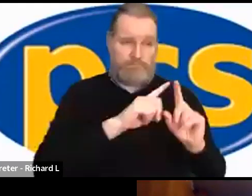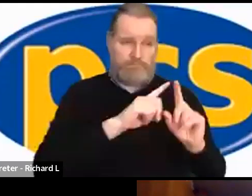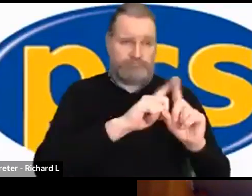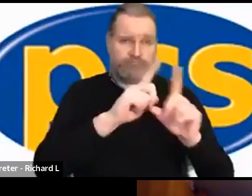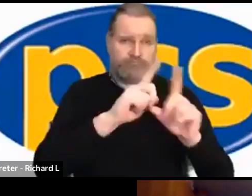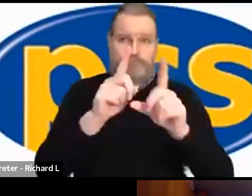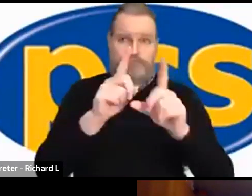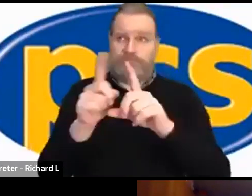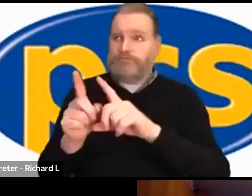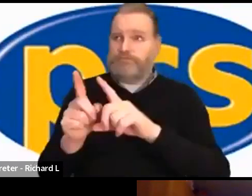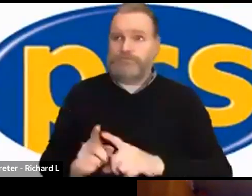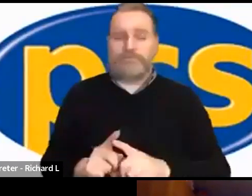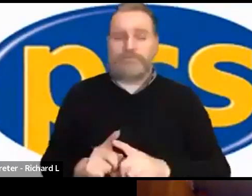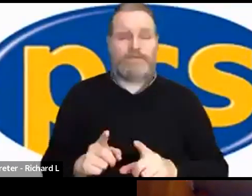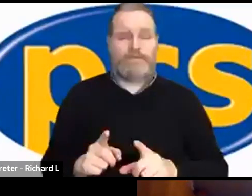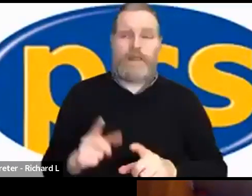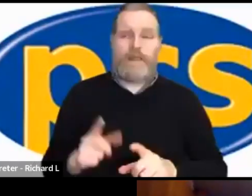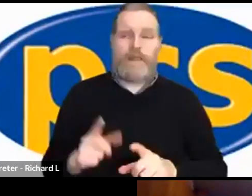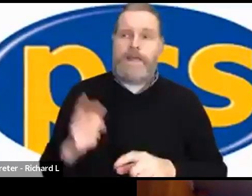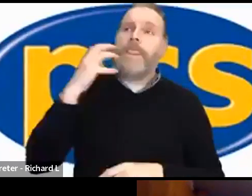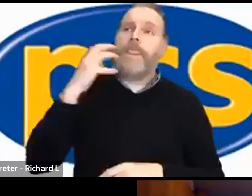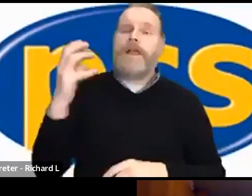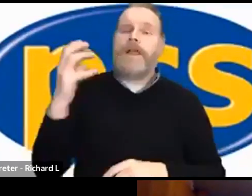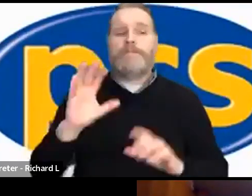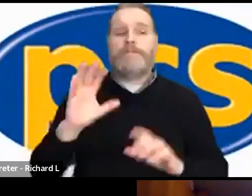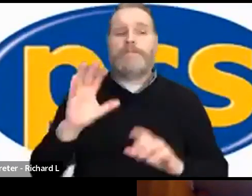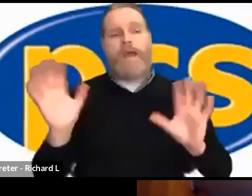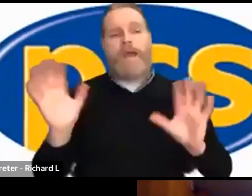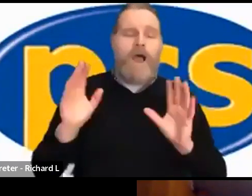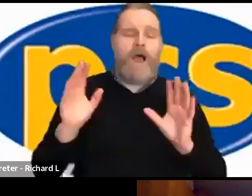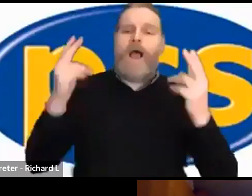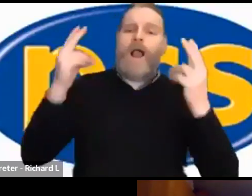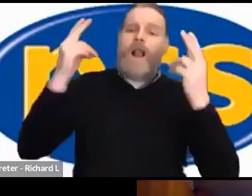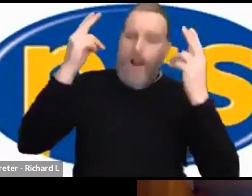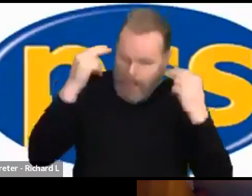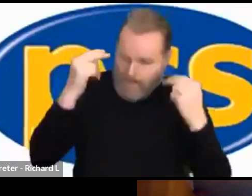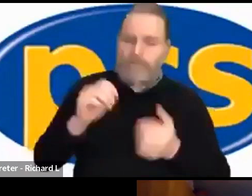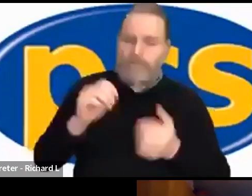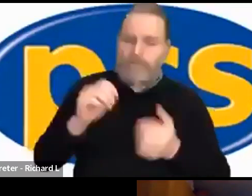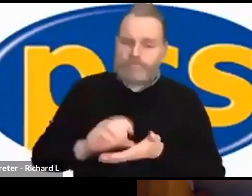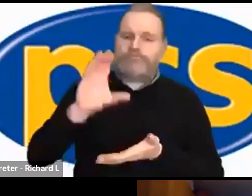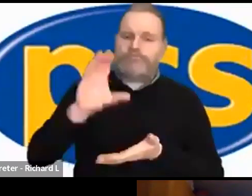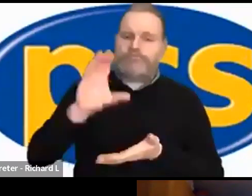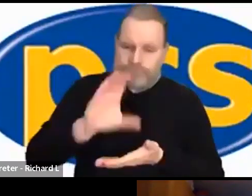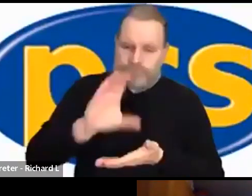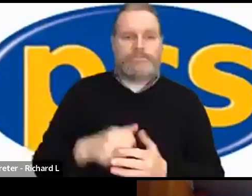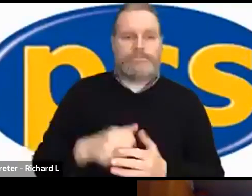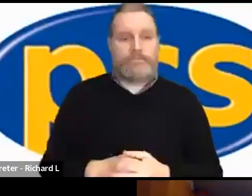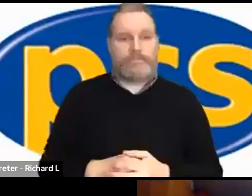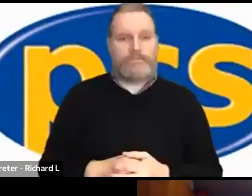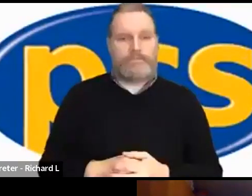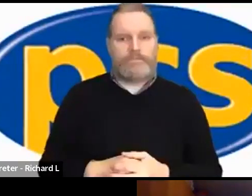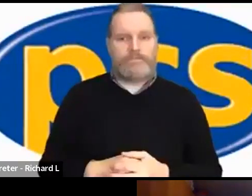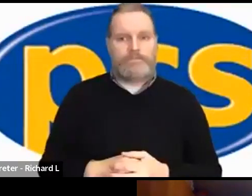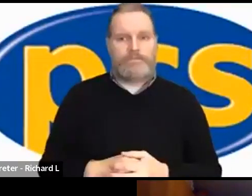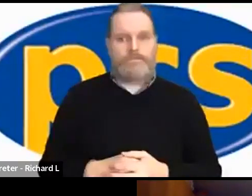speculation, that in different sectors of the government tion, that in different sectors of the Government maybe prepared to make concessions in ctors the government may be prepared to make concessions if